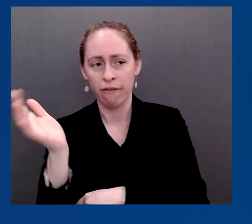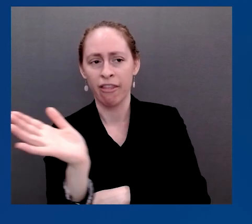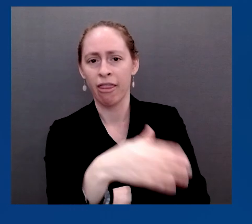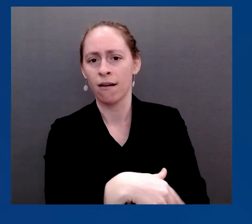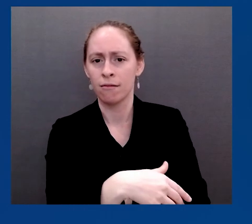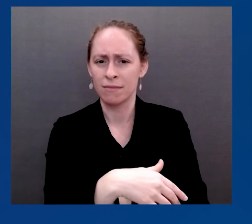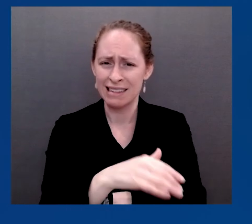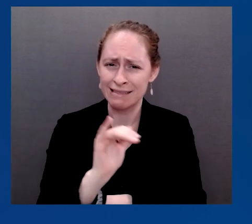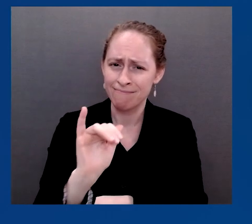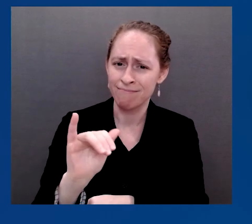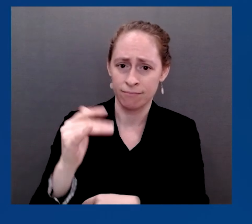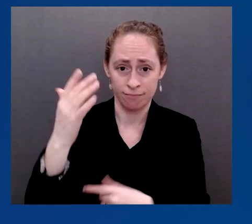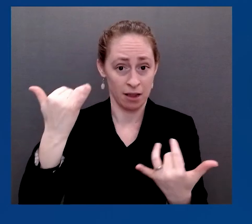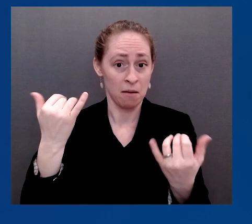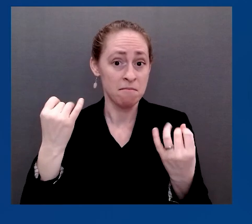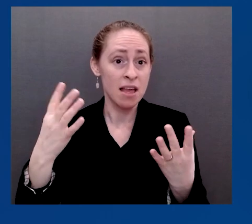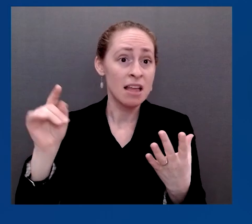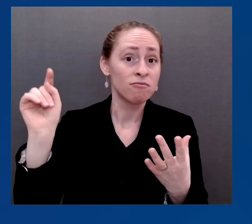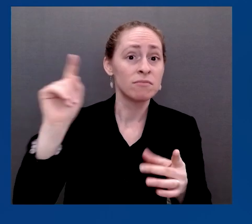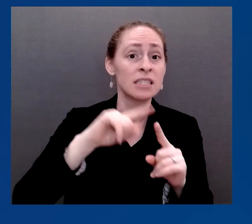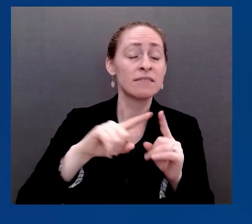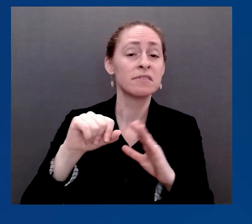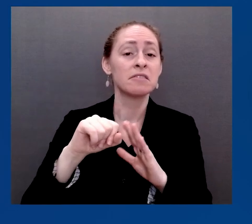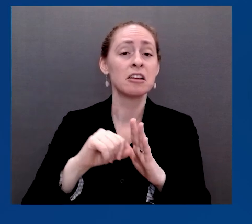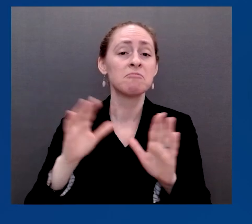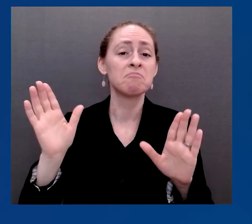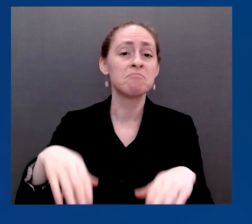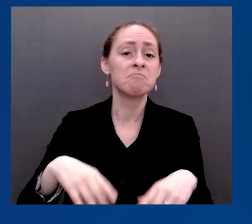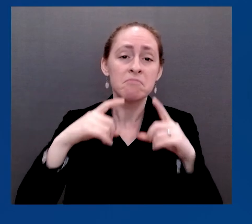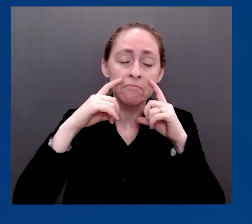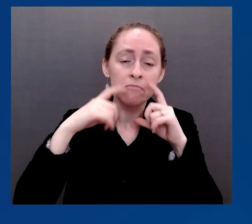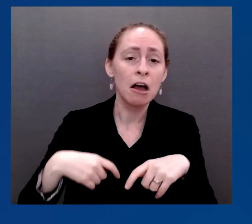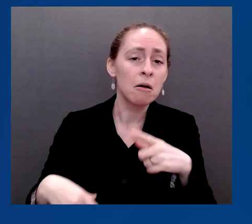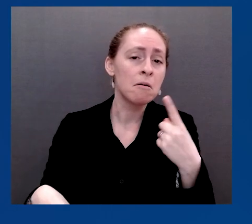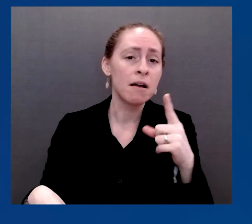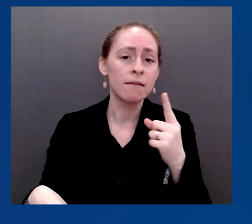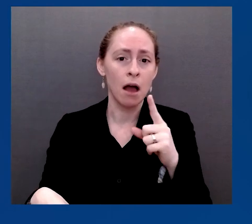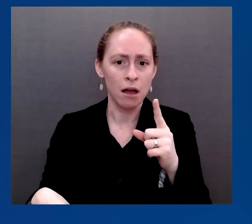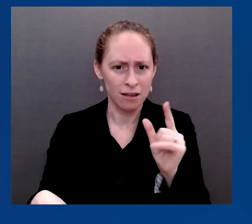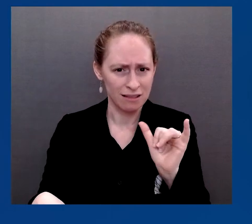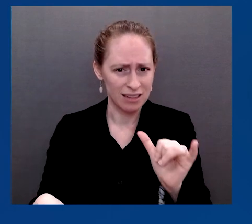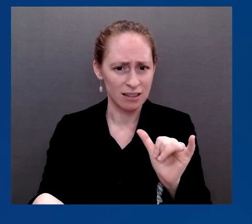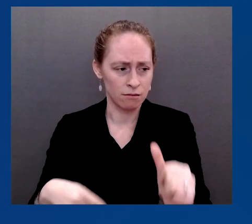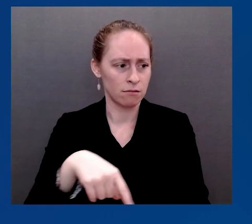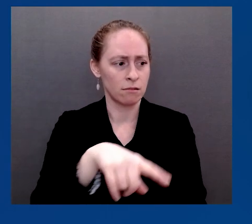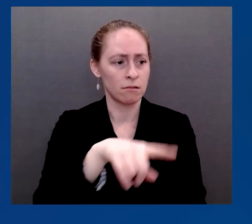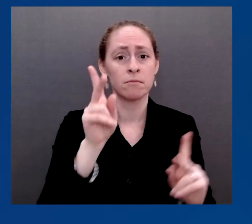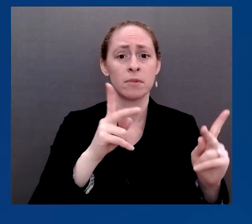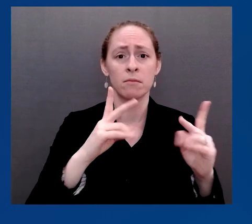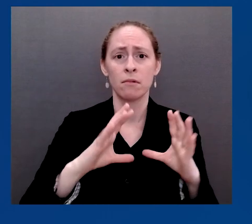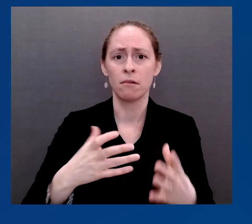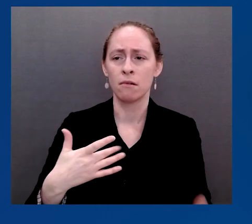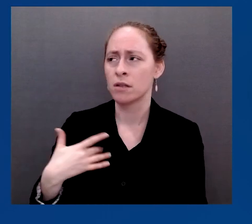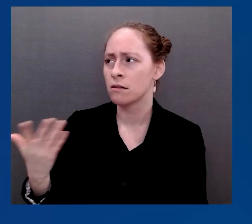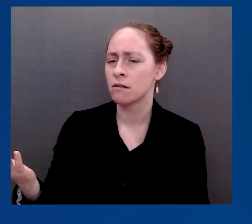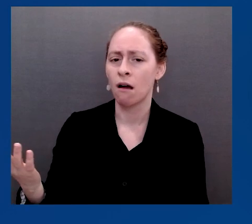are not being considered moving forward after Omicron. So what is your message to them? What do you expect them to do?